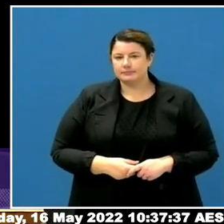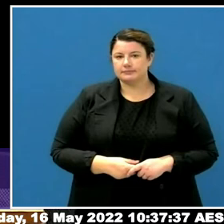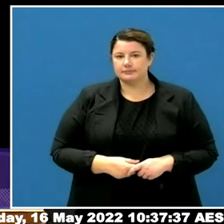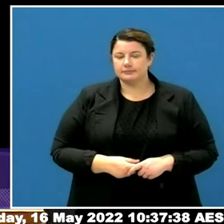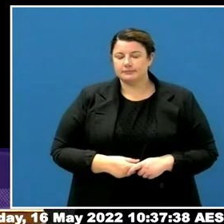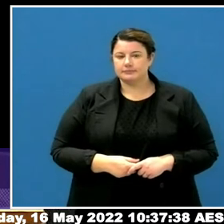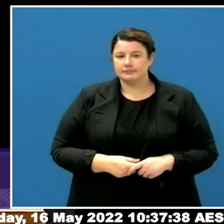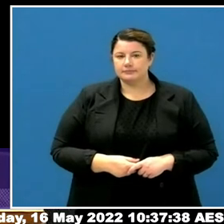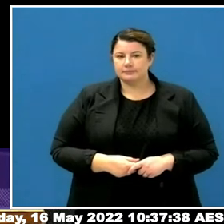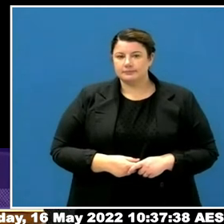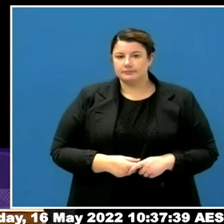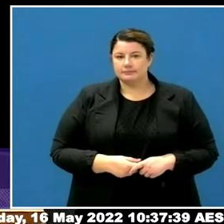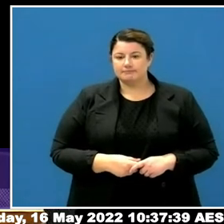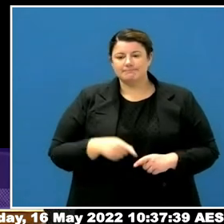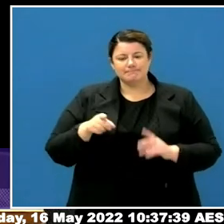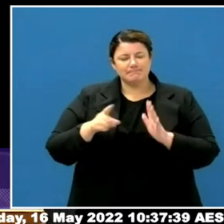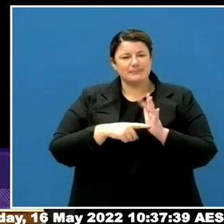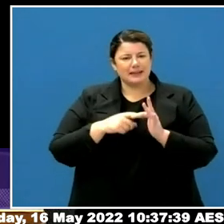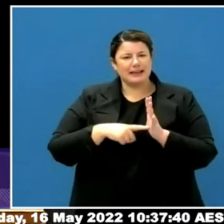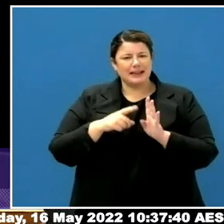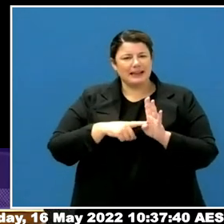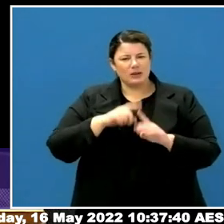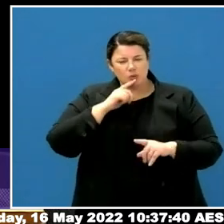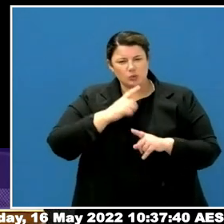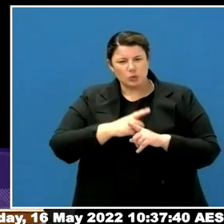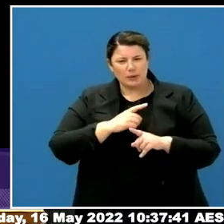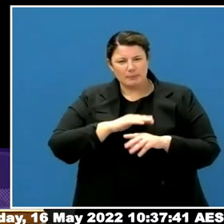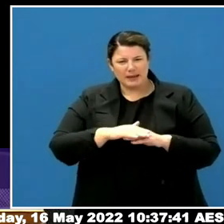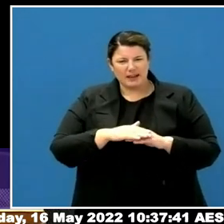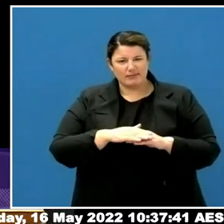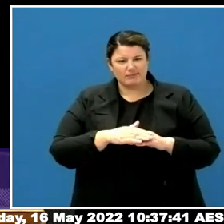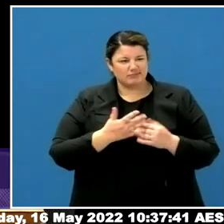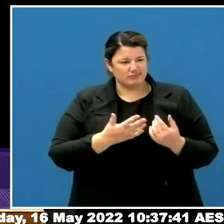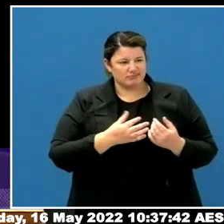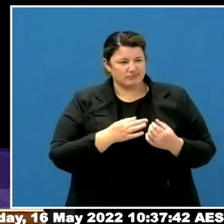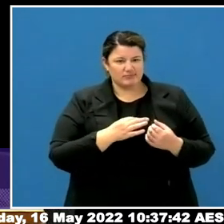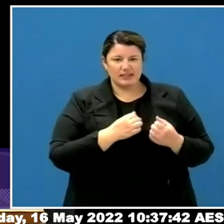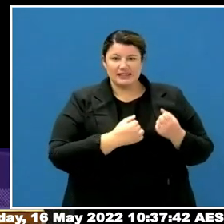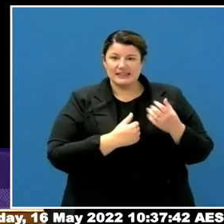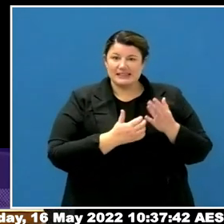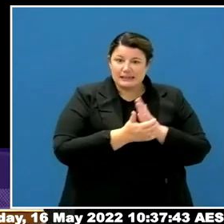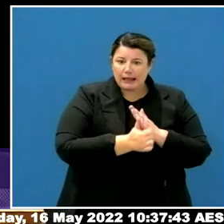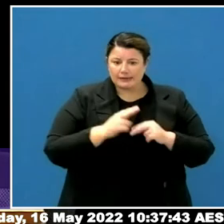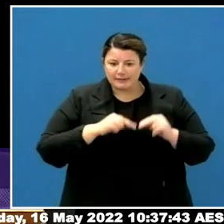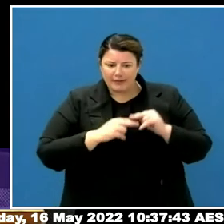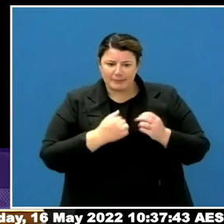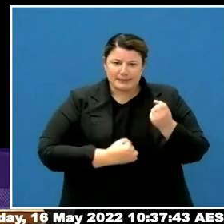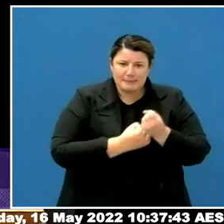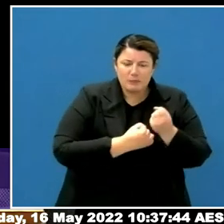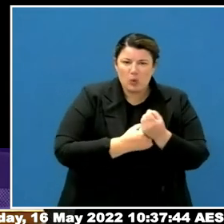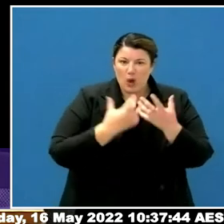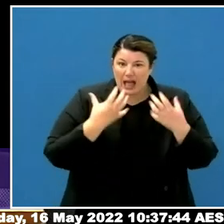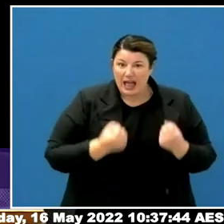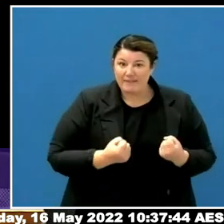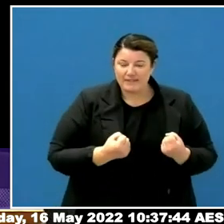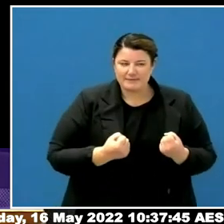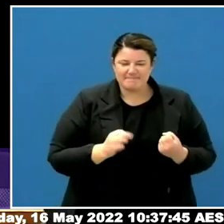Lilly will describe her particular concerns about the activities and lack of assistance with skill development that she observed at the day program.